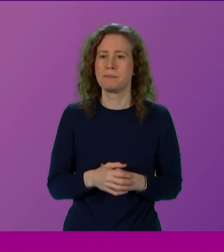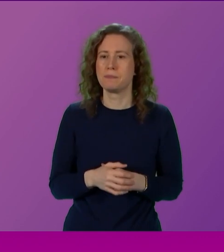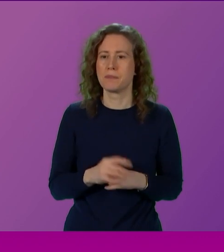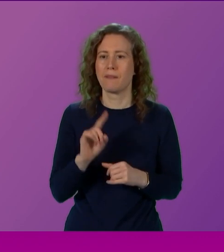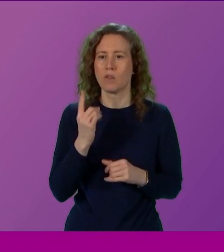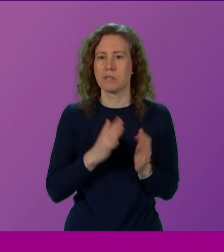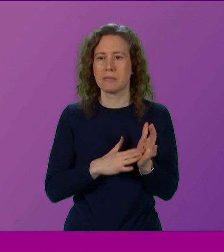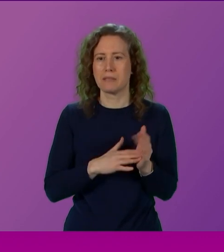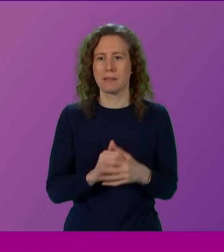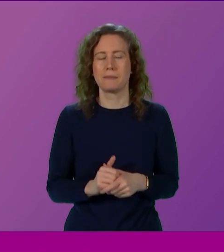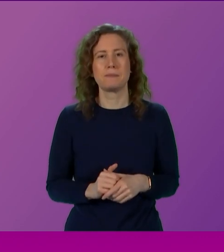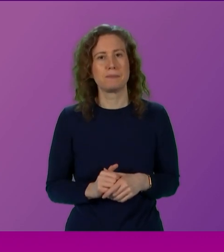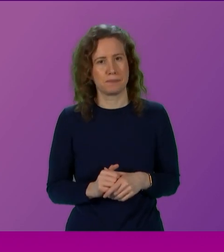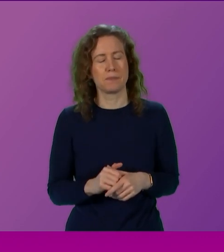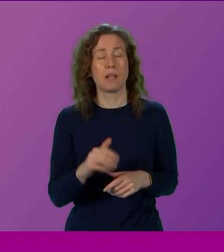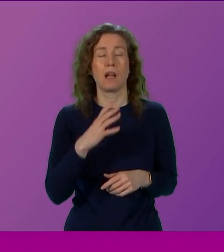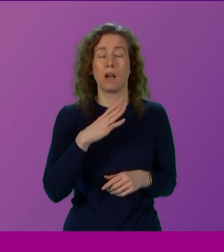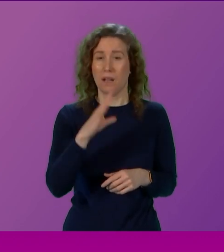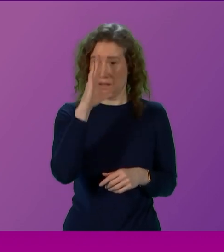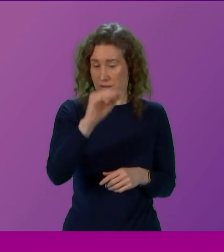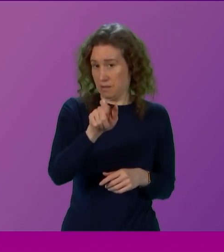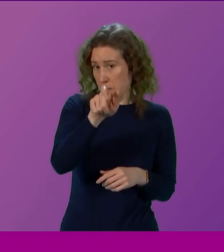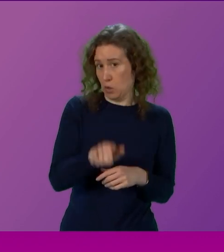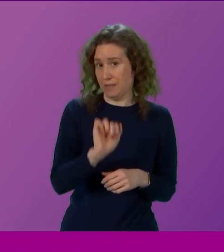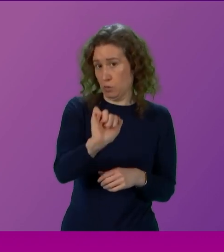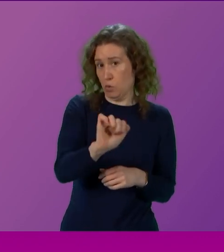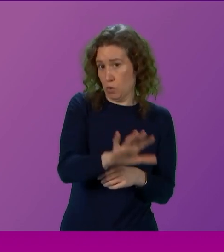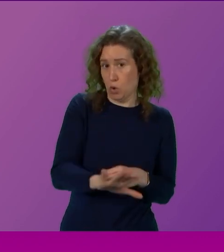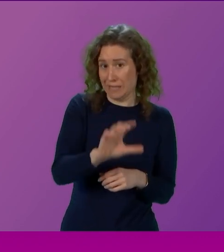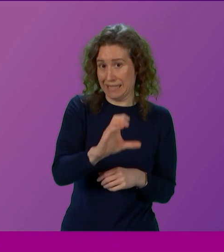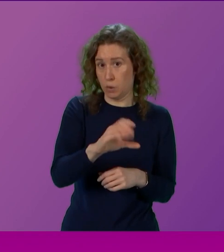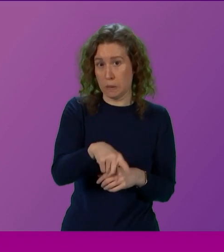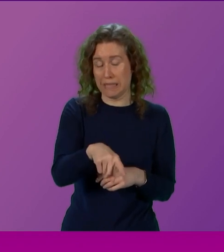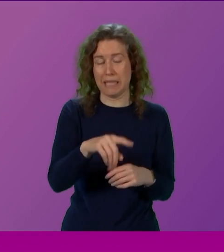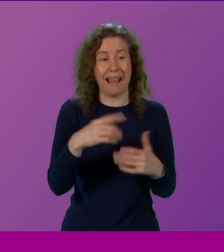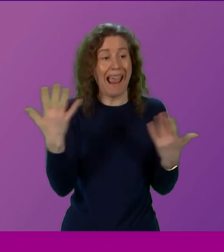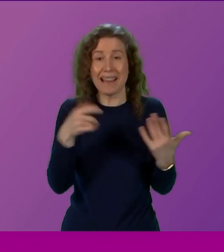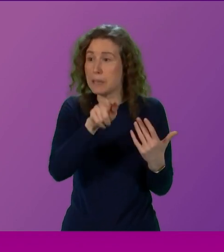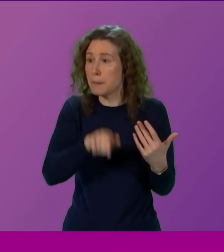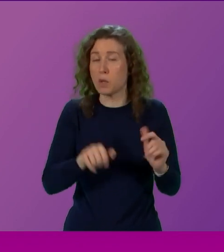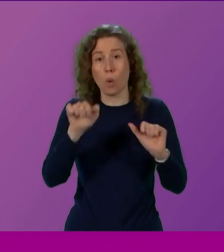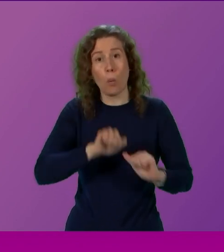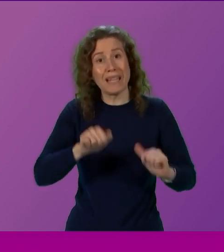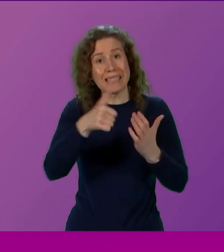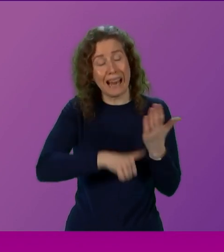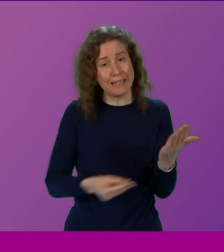What I will say to Tess White’s constituent—and to anyone who is on an NHS waiting list—is that this